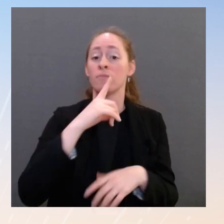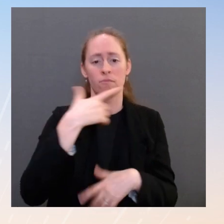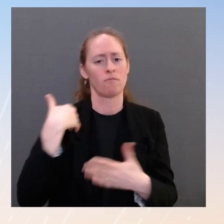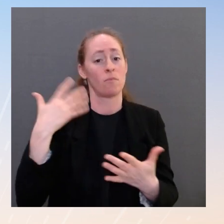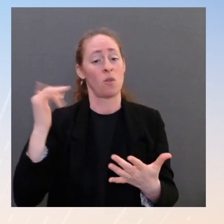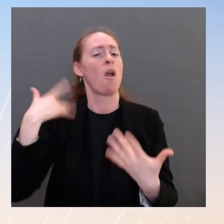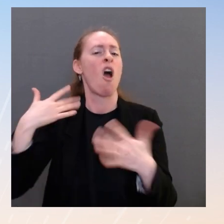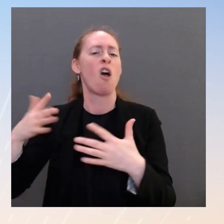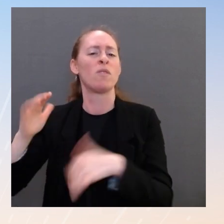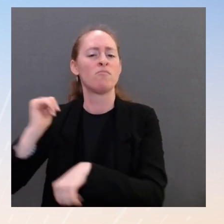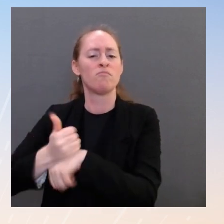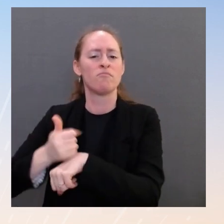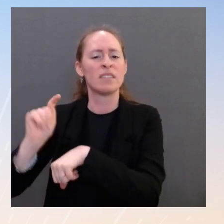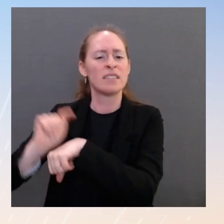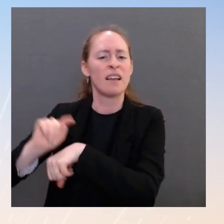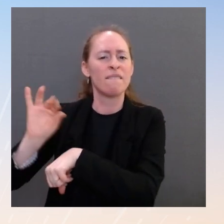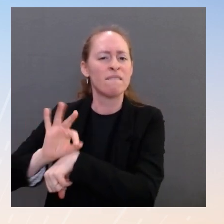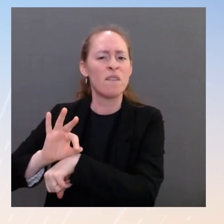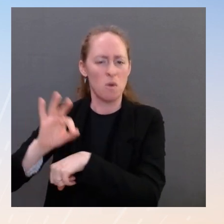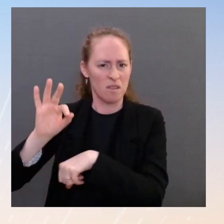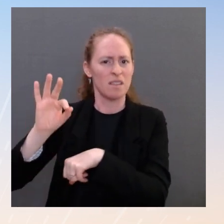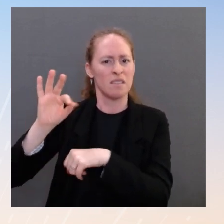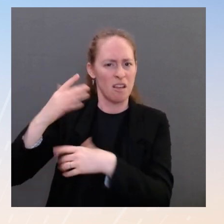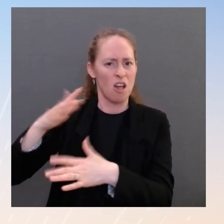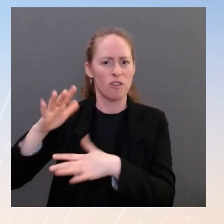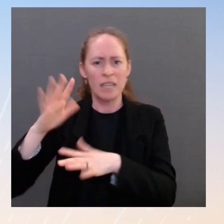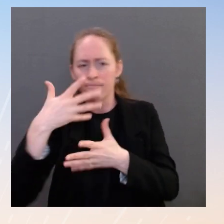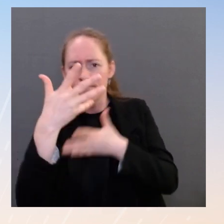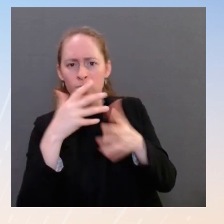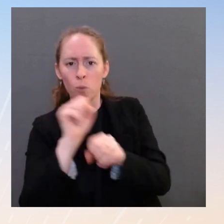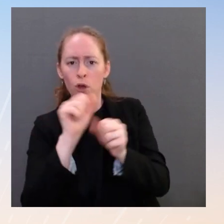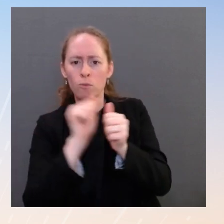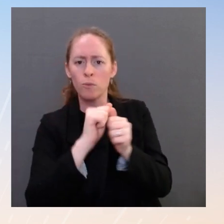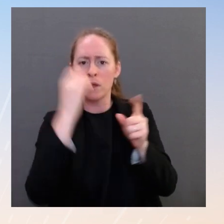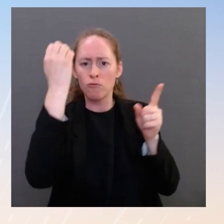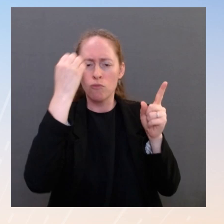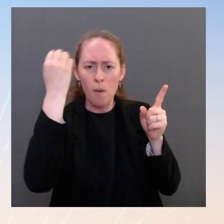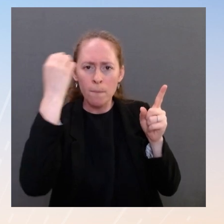that we're working with the Europeans on, to ensure that we are diversifying access for LNG